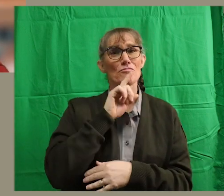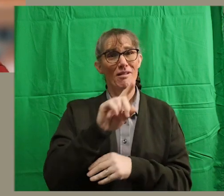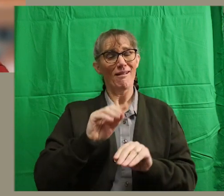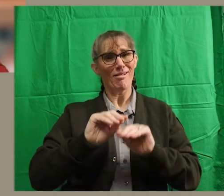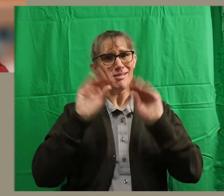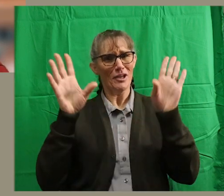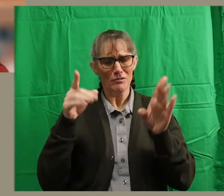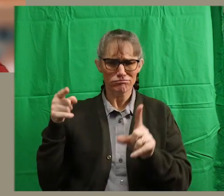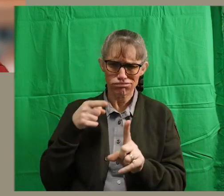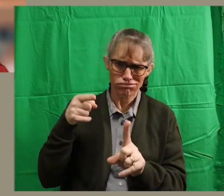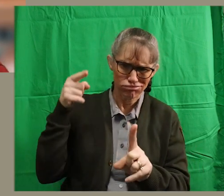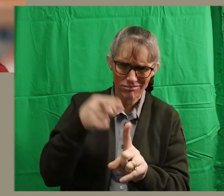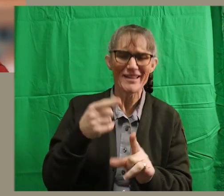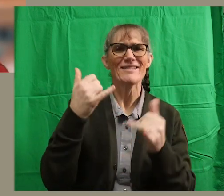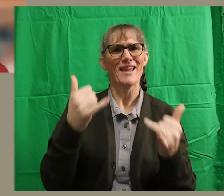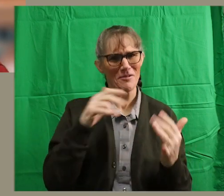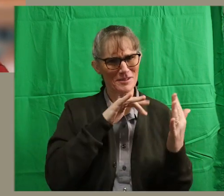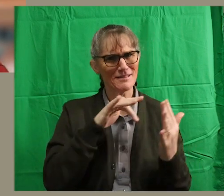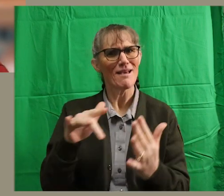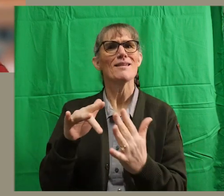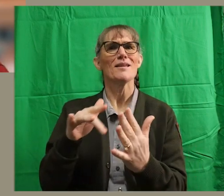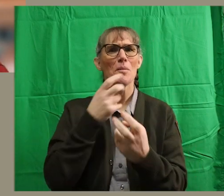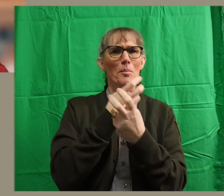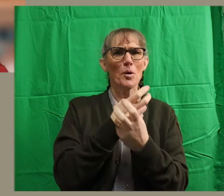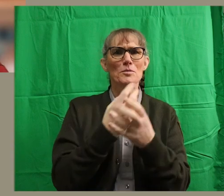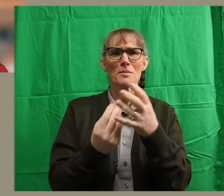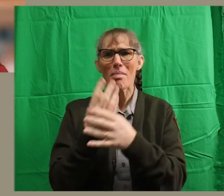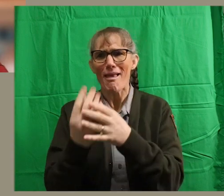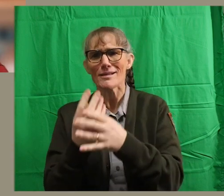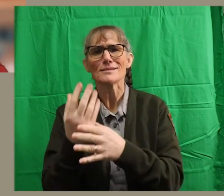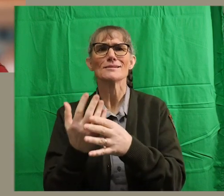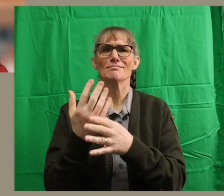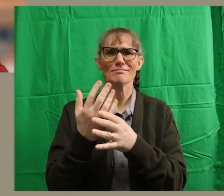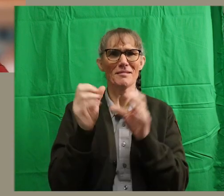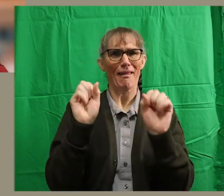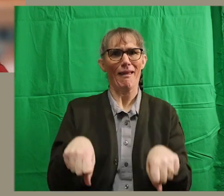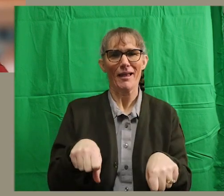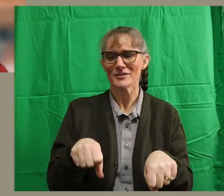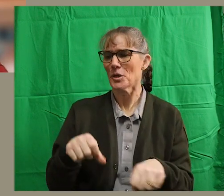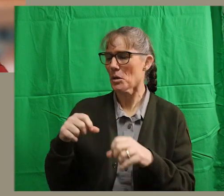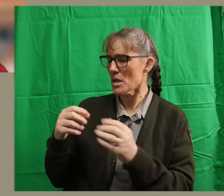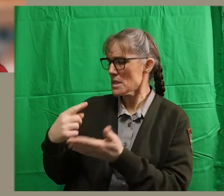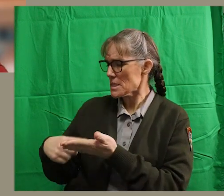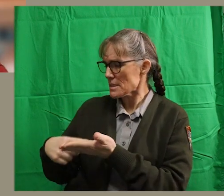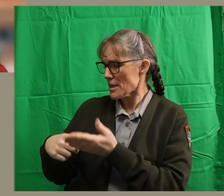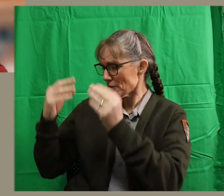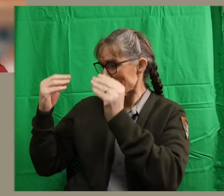paleontology. So, talking to Dr. Prothero from there kind of got me to where I am right now.